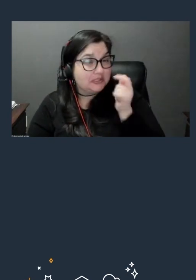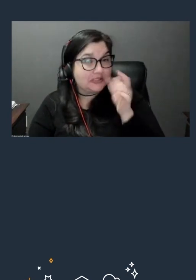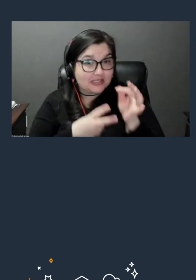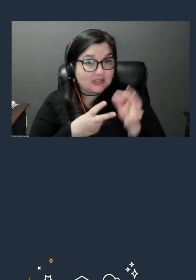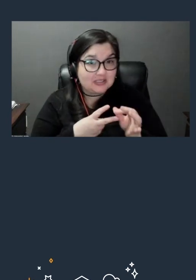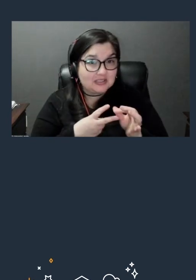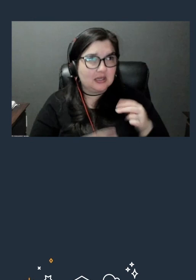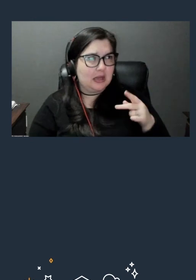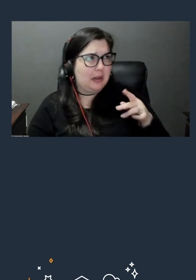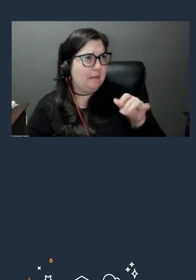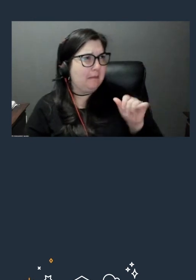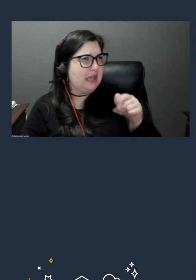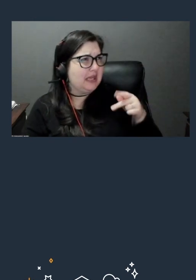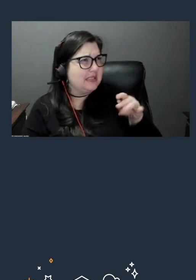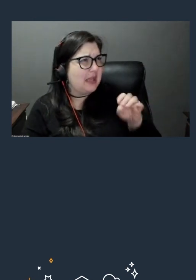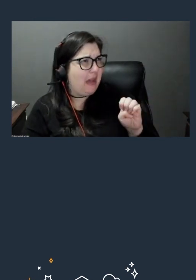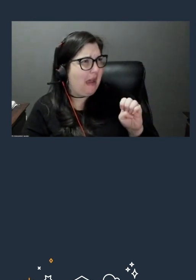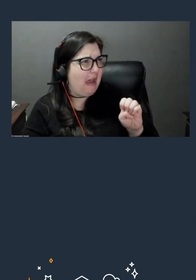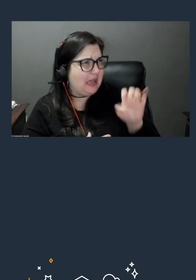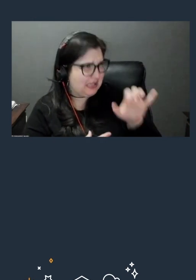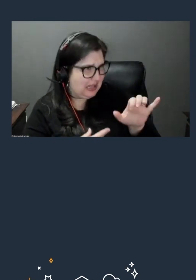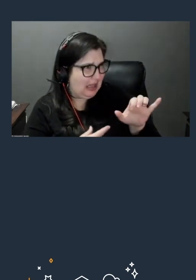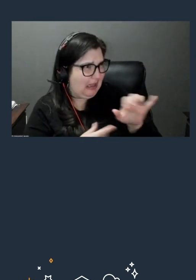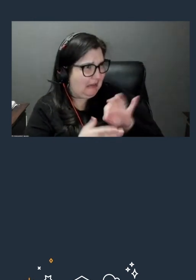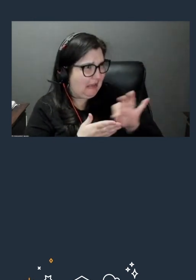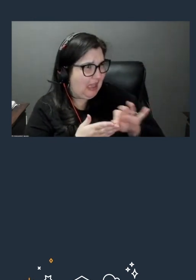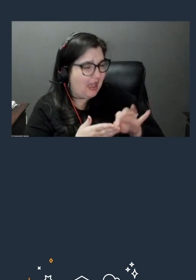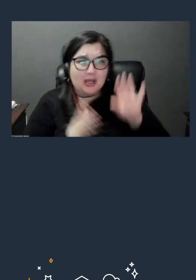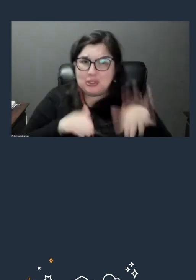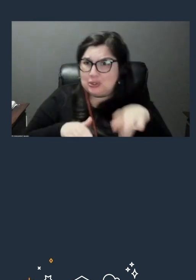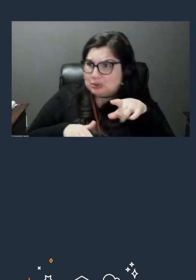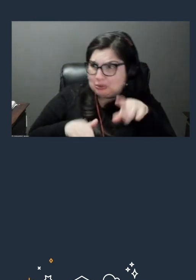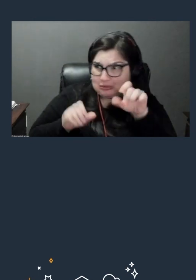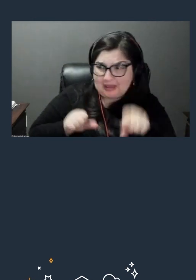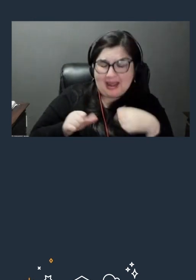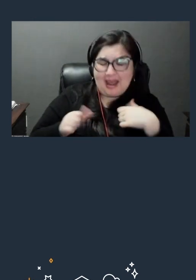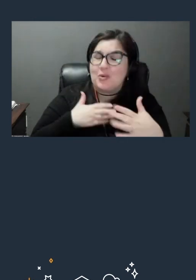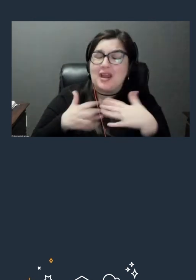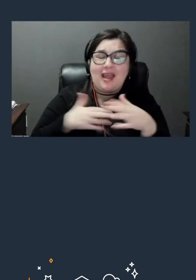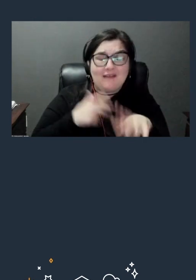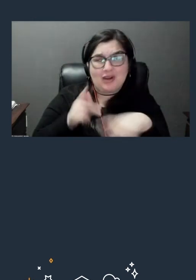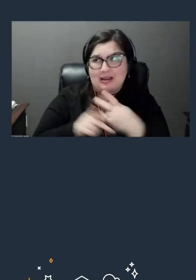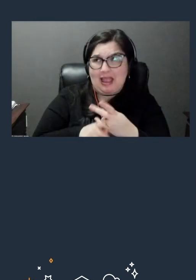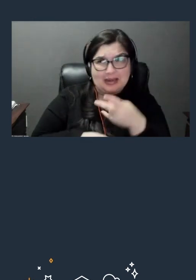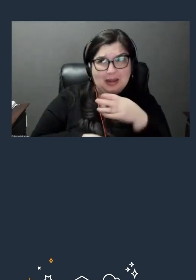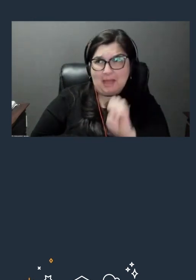[Becky] Pizza pie. [Steve] You can have whatever kind of pie you like today. Because again, we're global reach here.